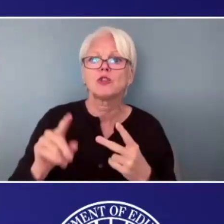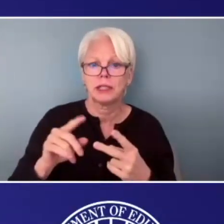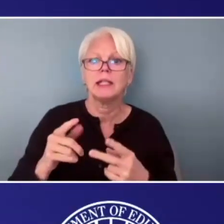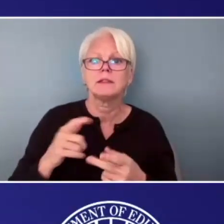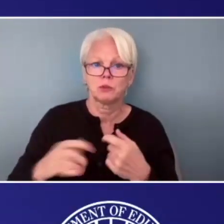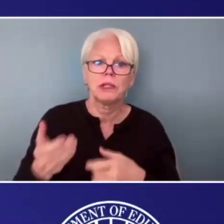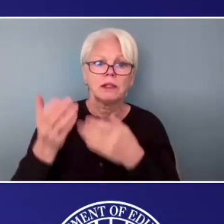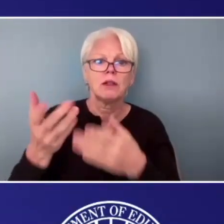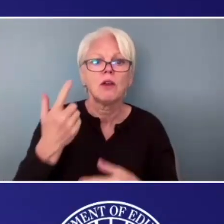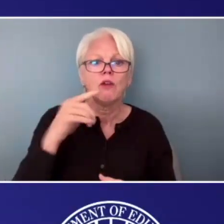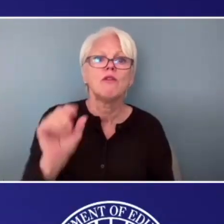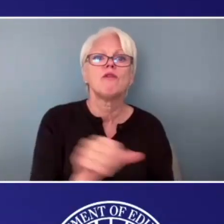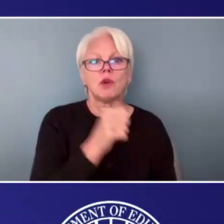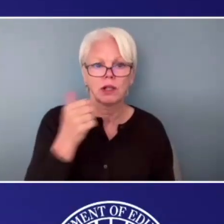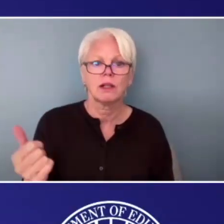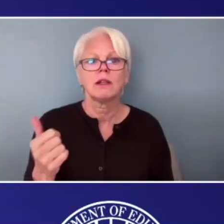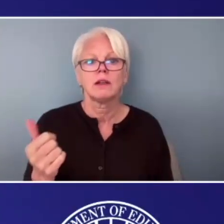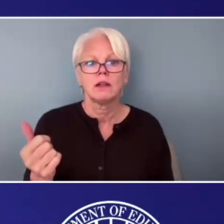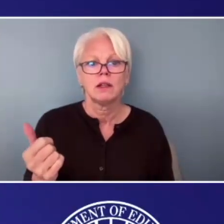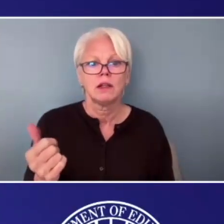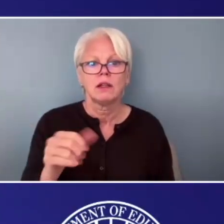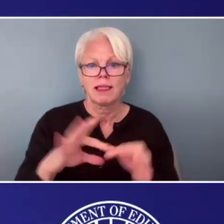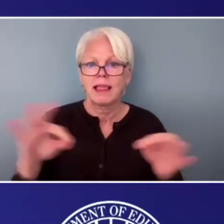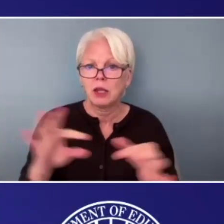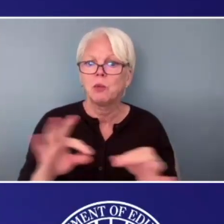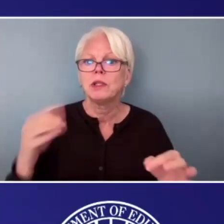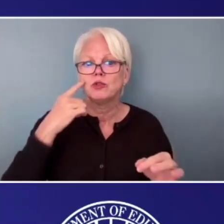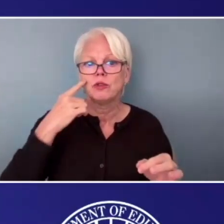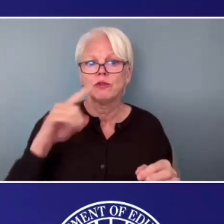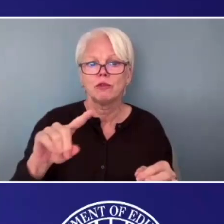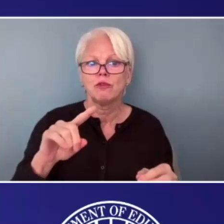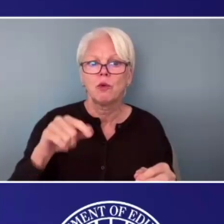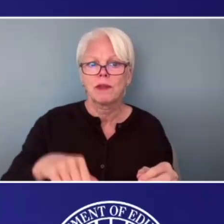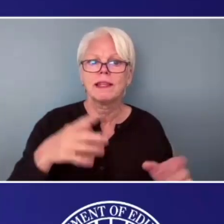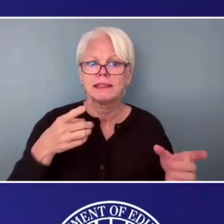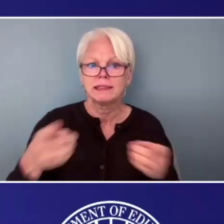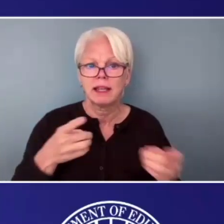alternative language for this definition, and that was also discussed.